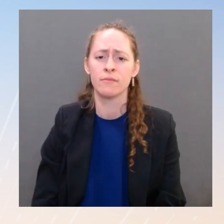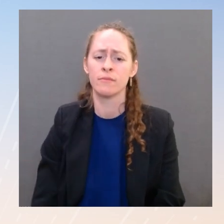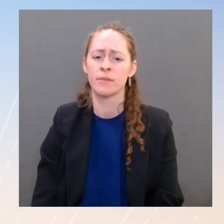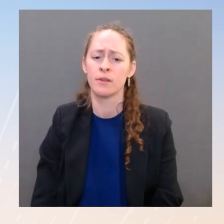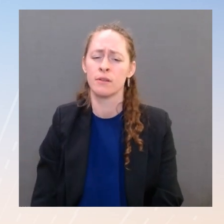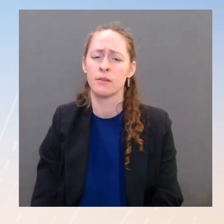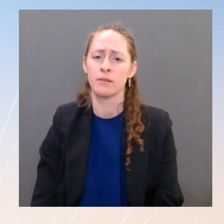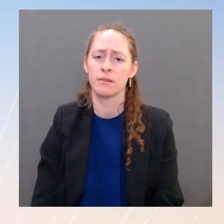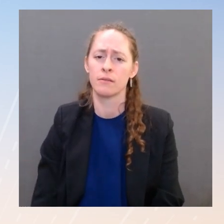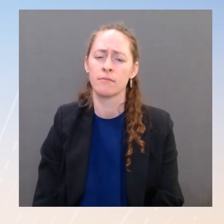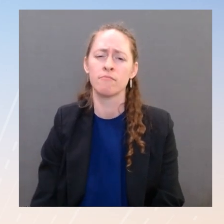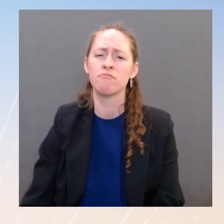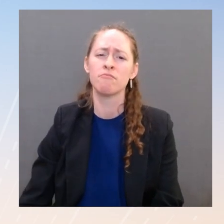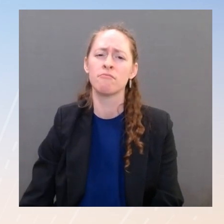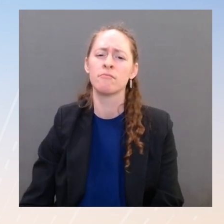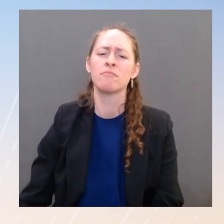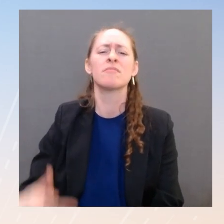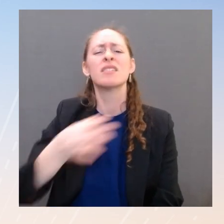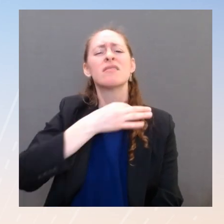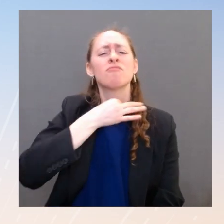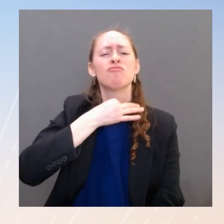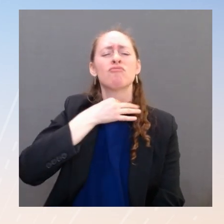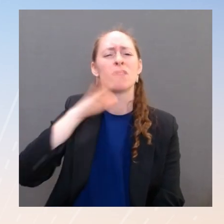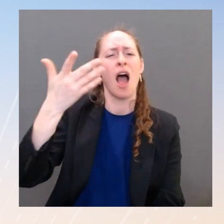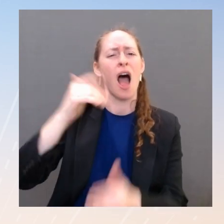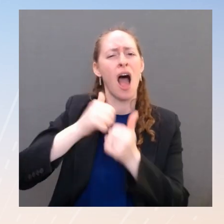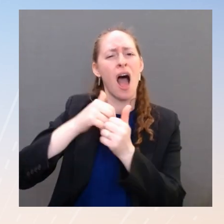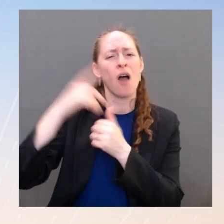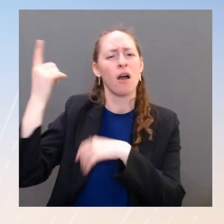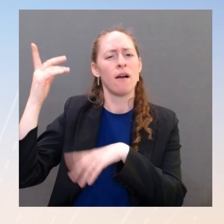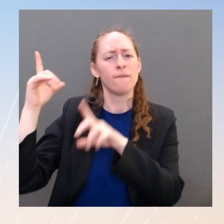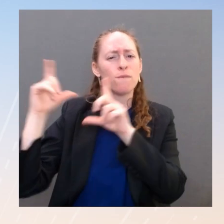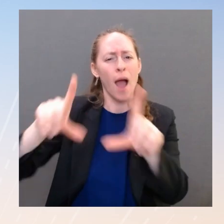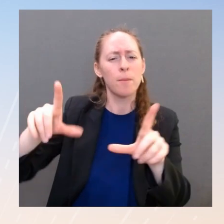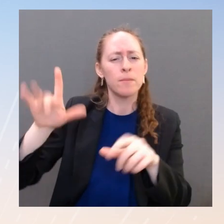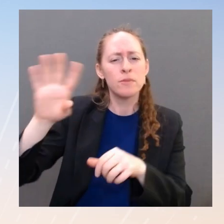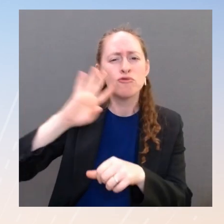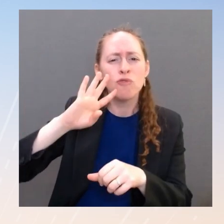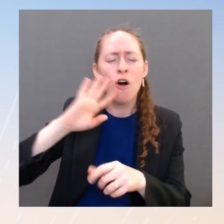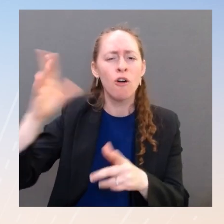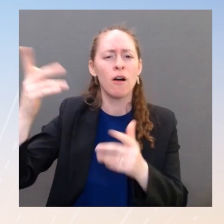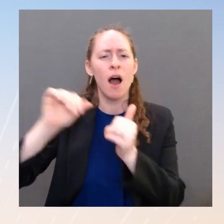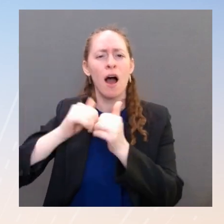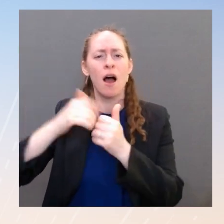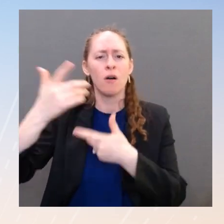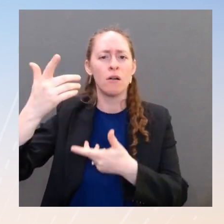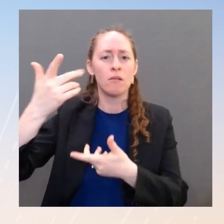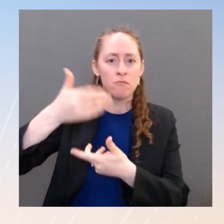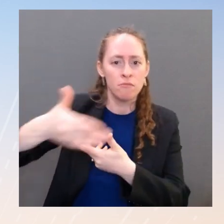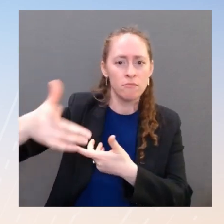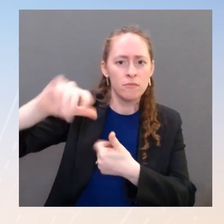to address Title 4- -- the lifting of Title 42 and the expectation of increased migration? Ms. Psaki: Well, as part of the conversation --